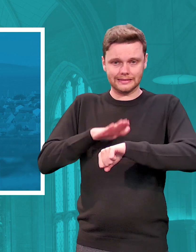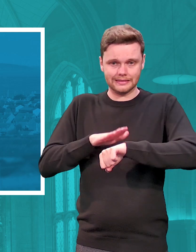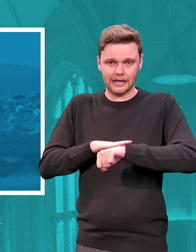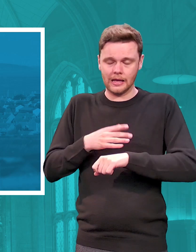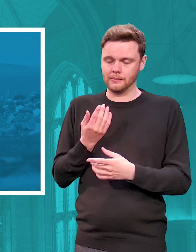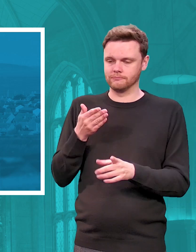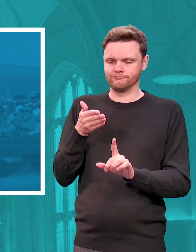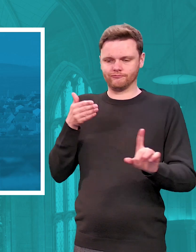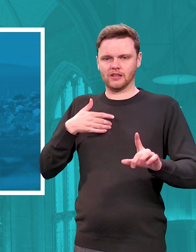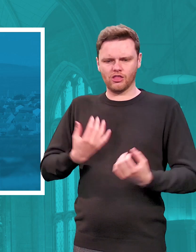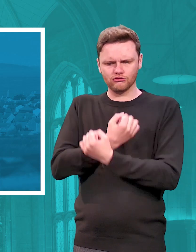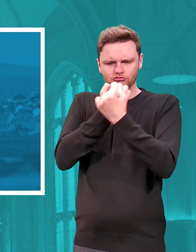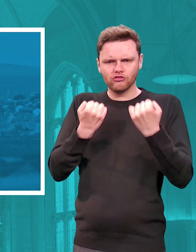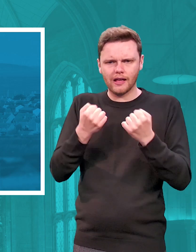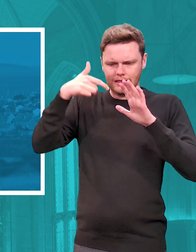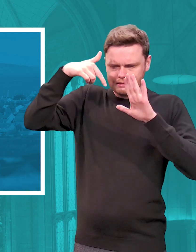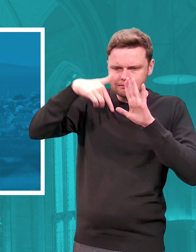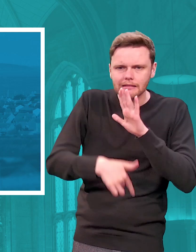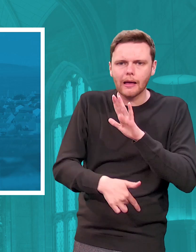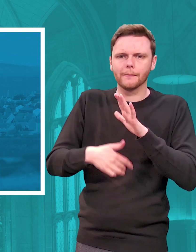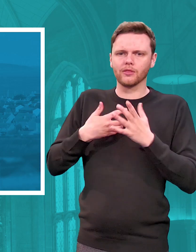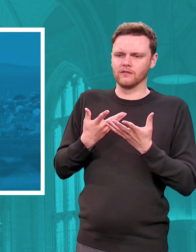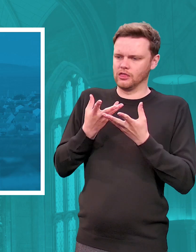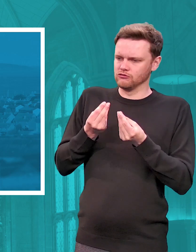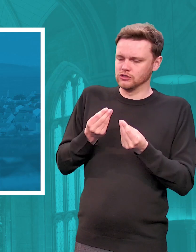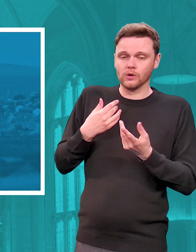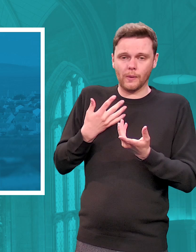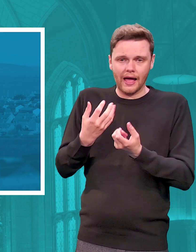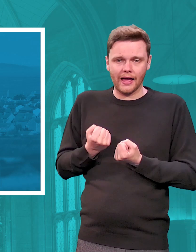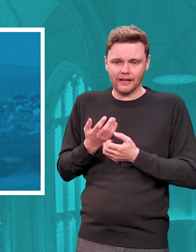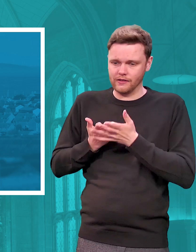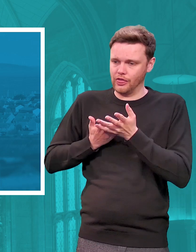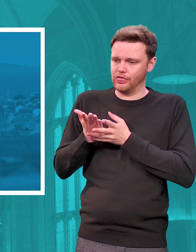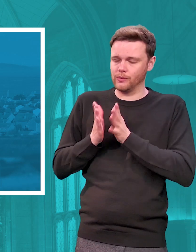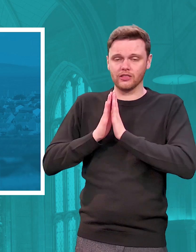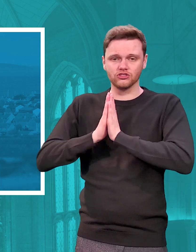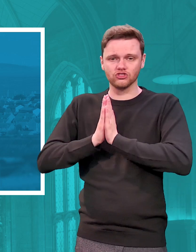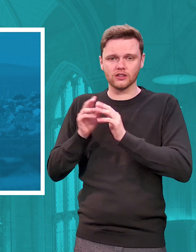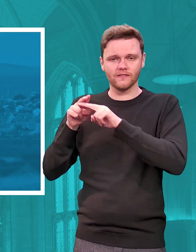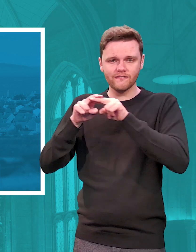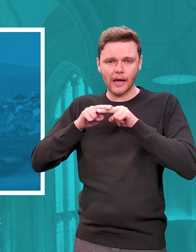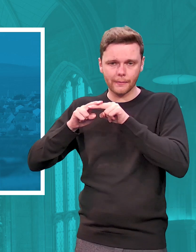and depth of the resource available through our church family, in this context